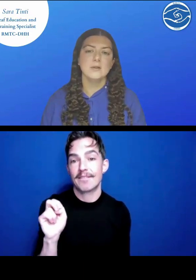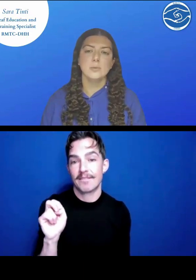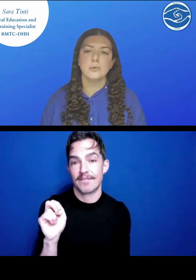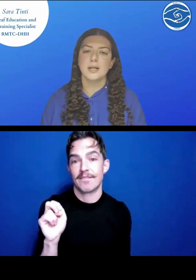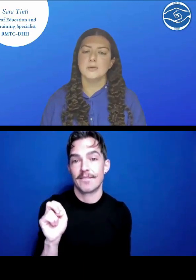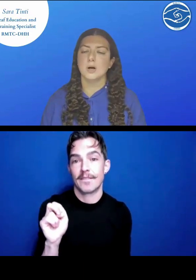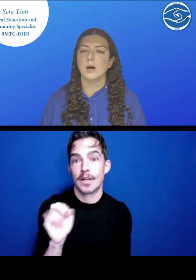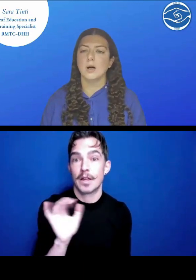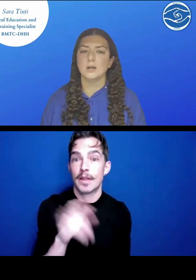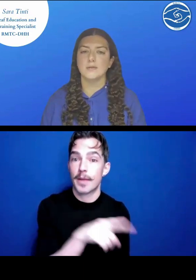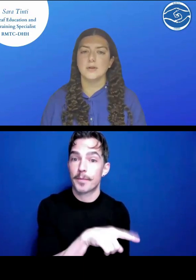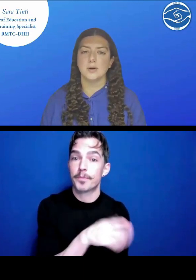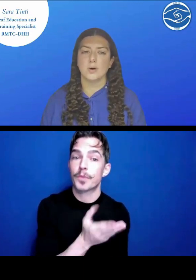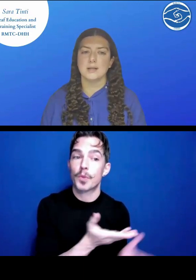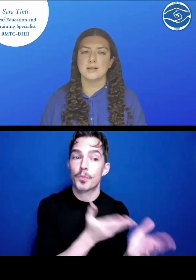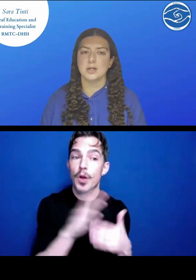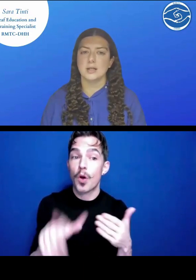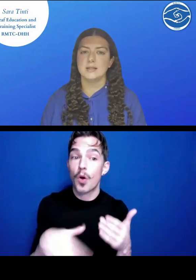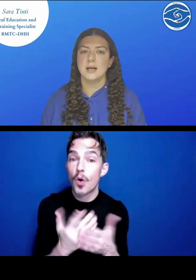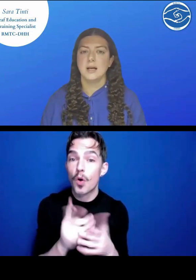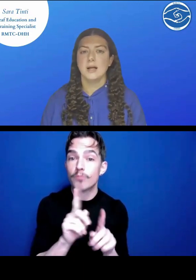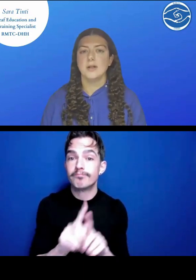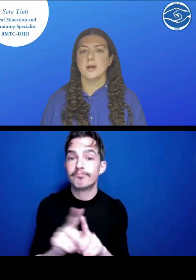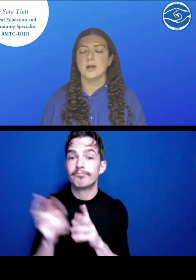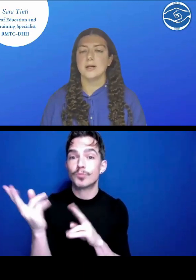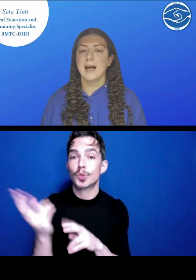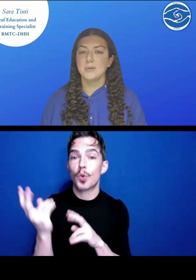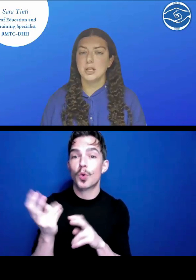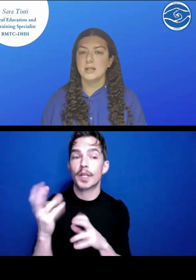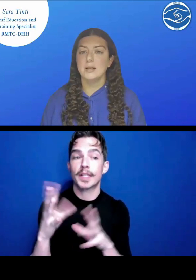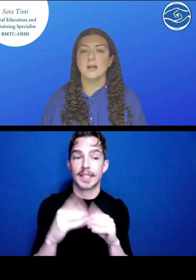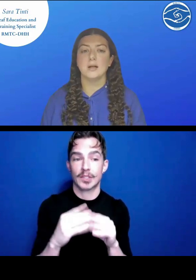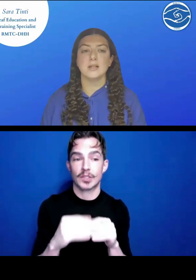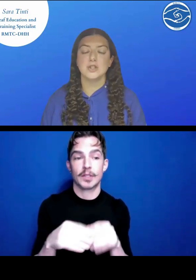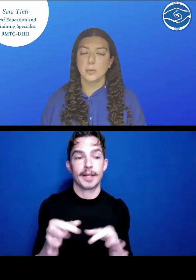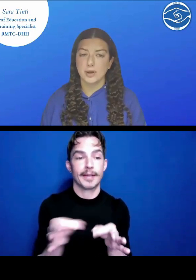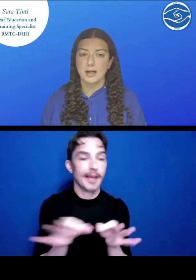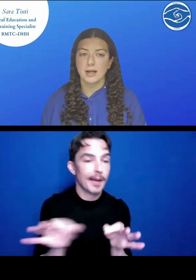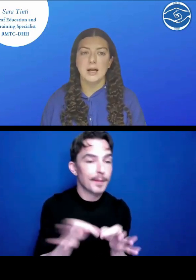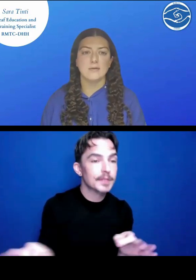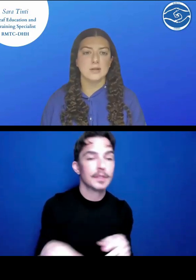And this will bring you to all of the recorded sessions. They're captioned, they're interpreted,